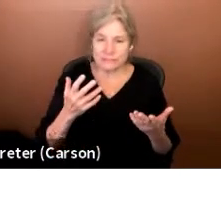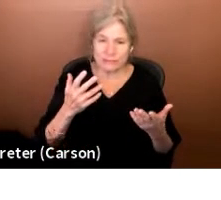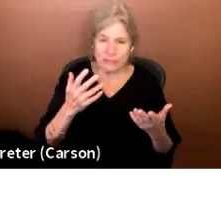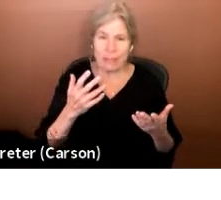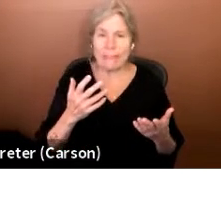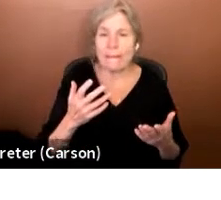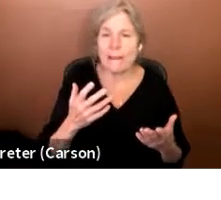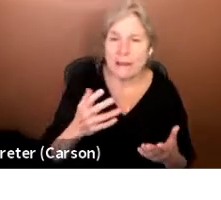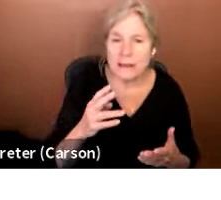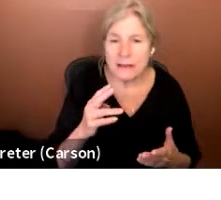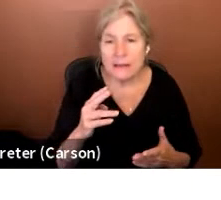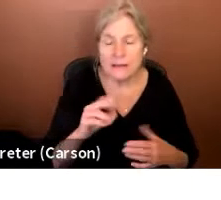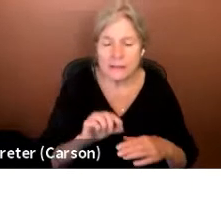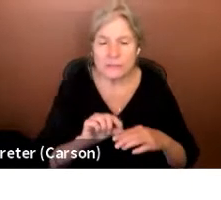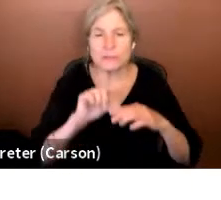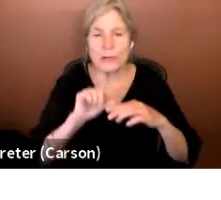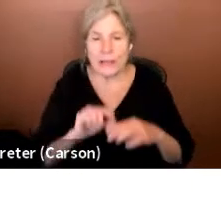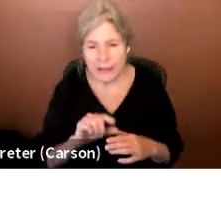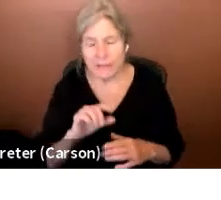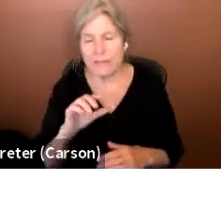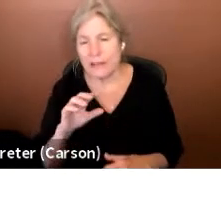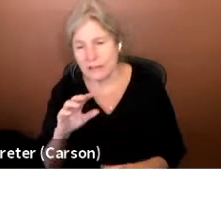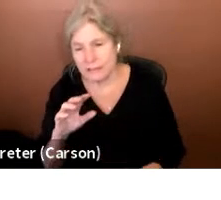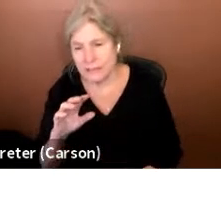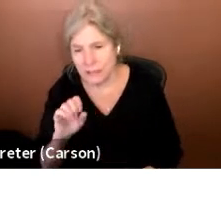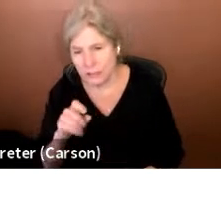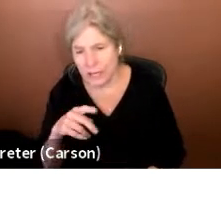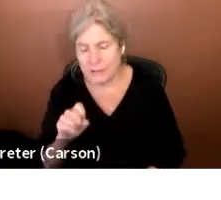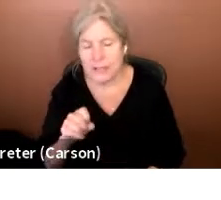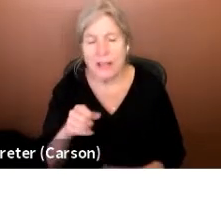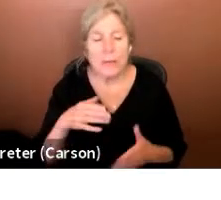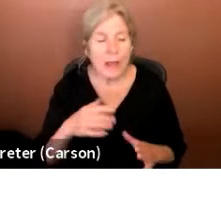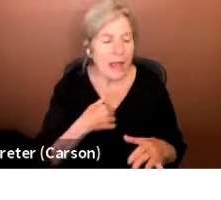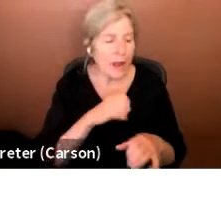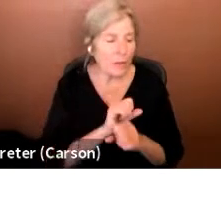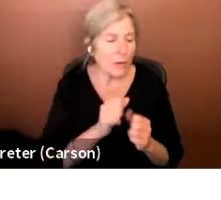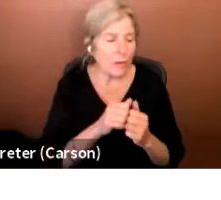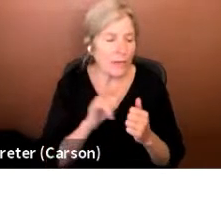relief. The way I worked with this was quite different from